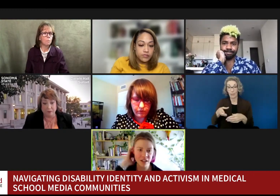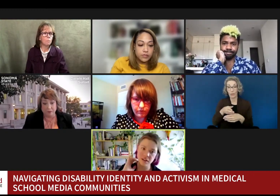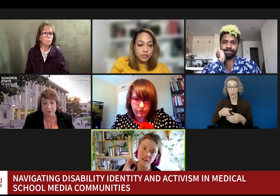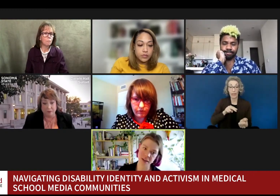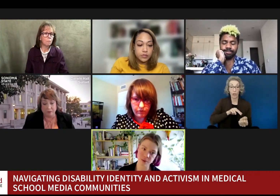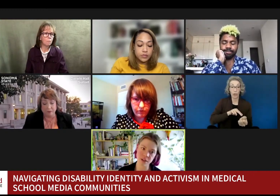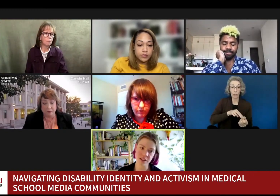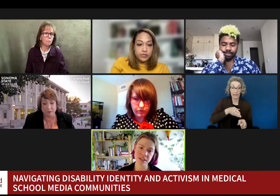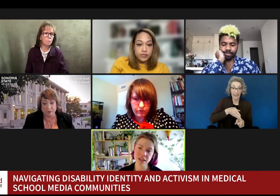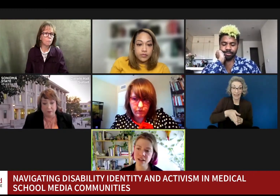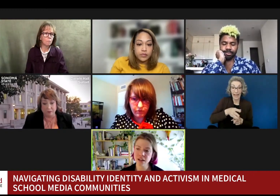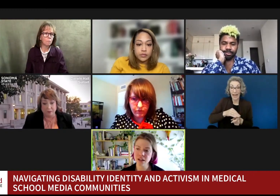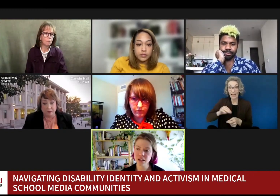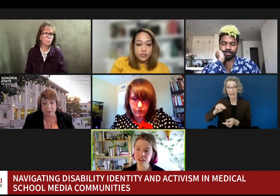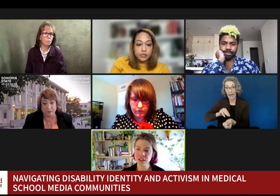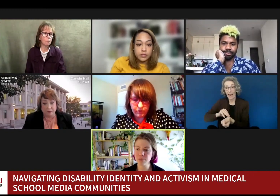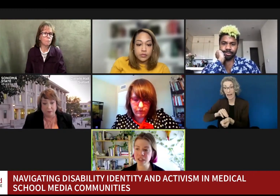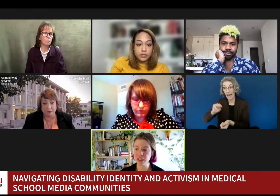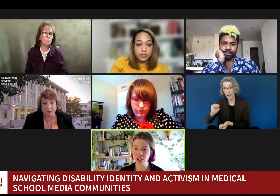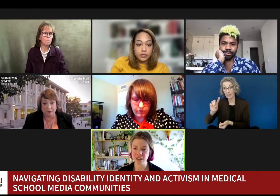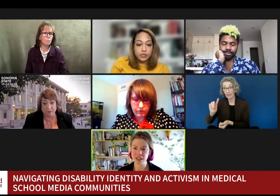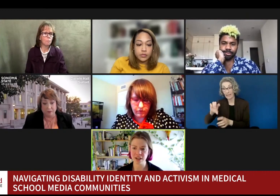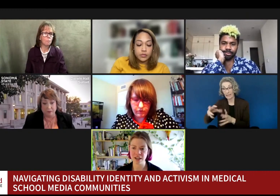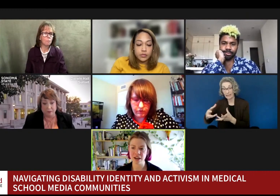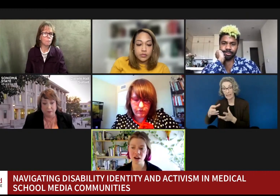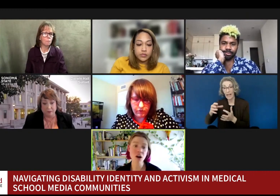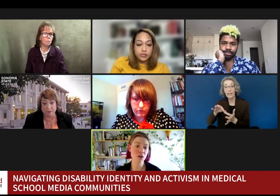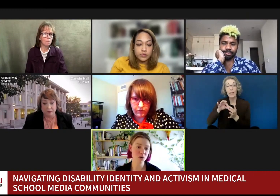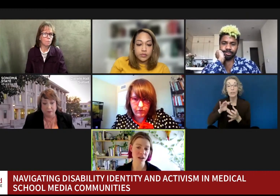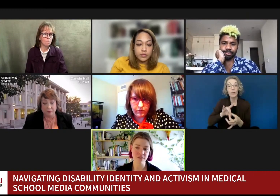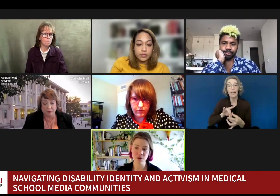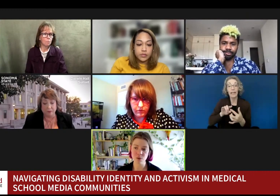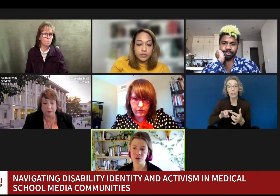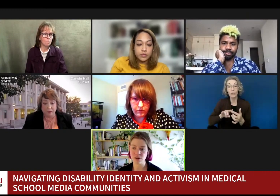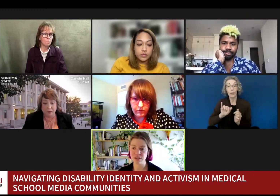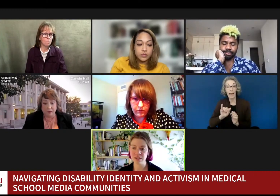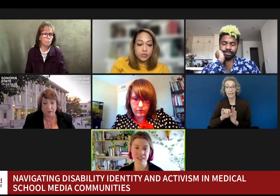And their example is somebody suggesting that, if you're disabled or